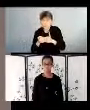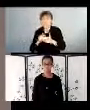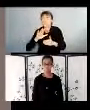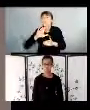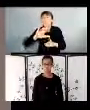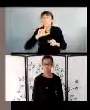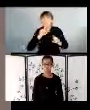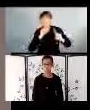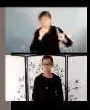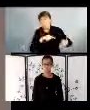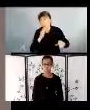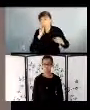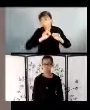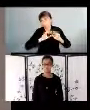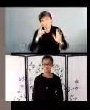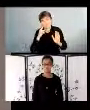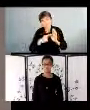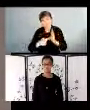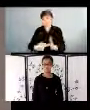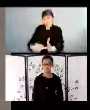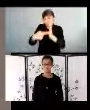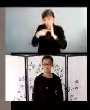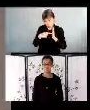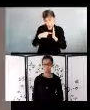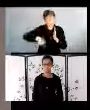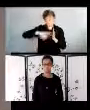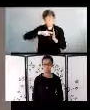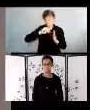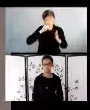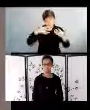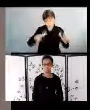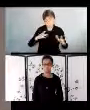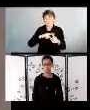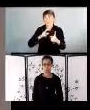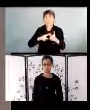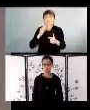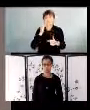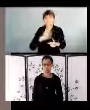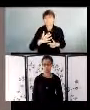reflect that, and you won’t necessarily be considered to be in good standing and that